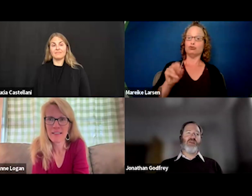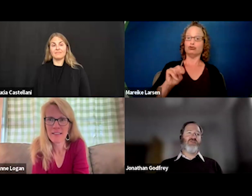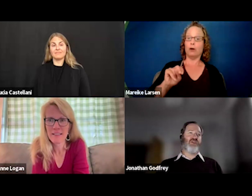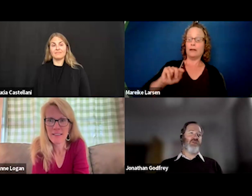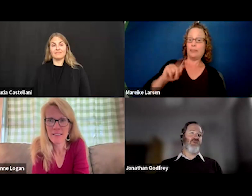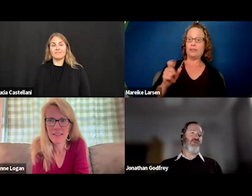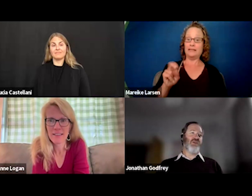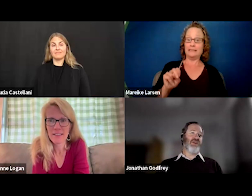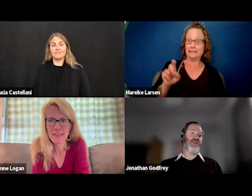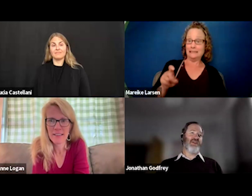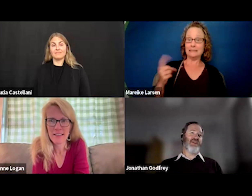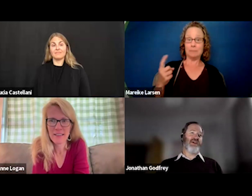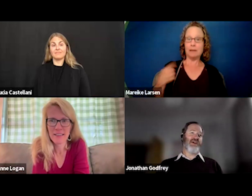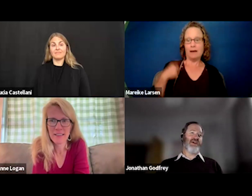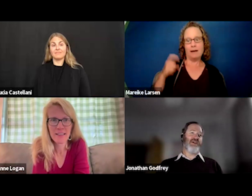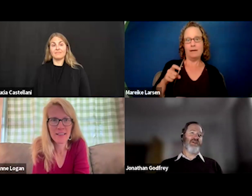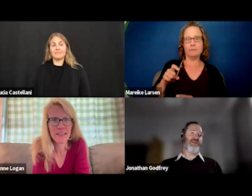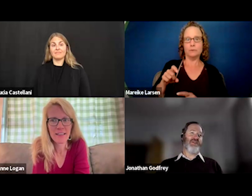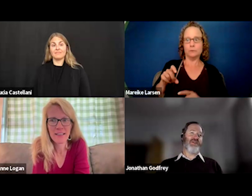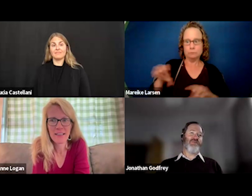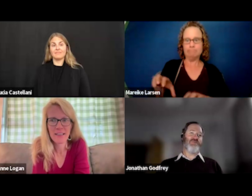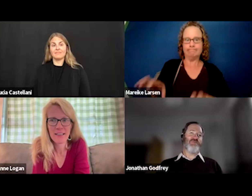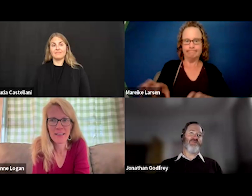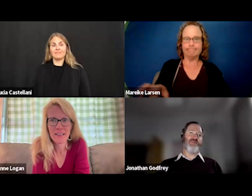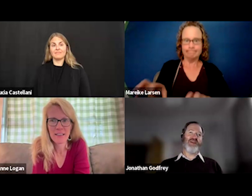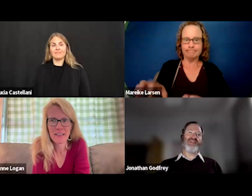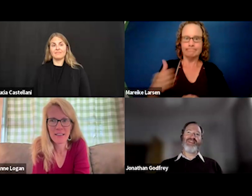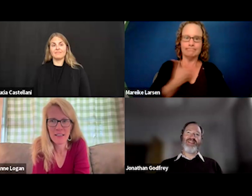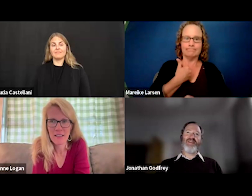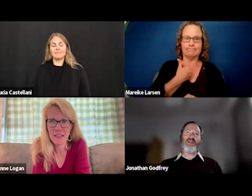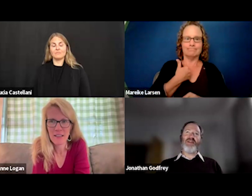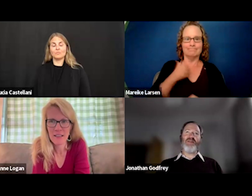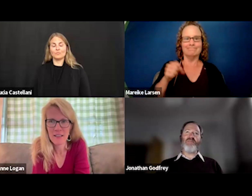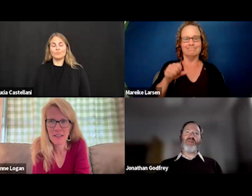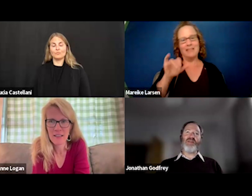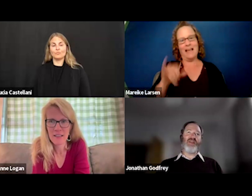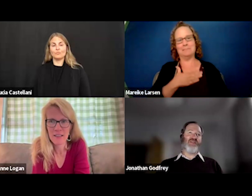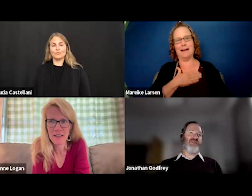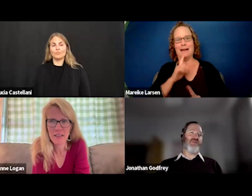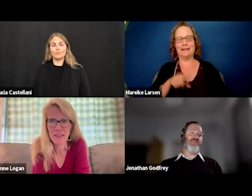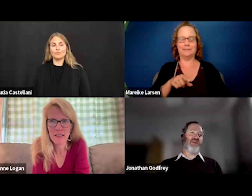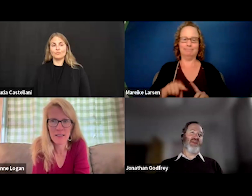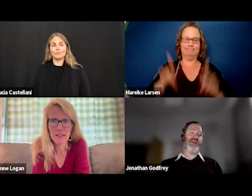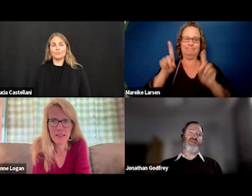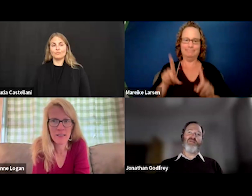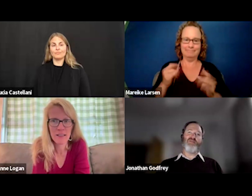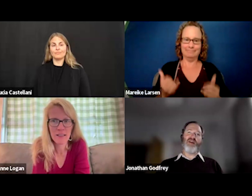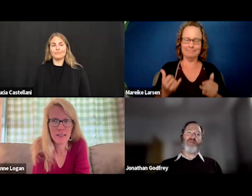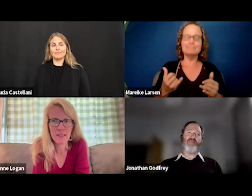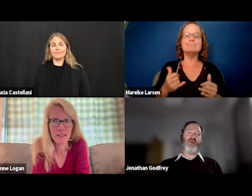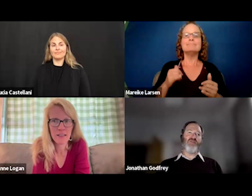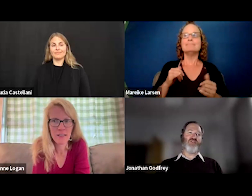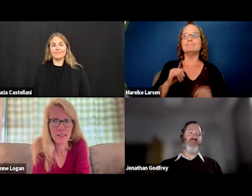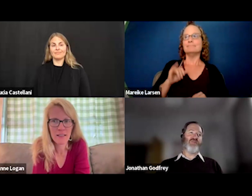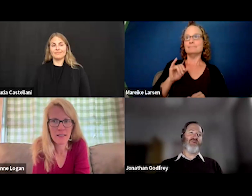So yeah, that meant that at the beginning of a term,